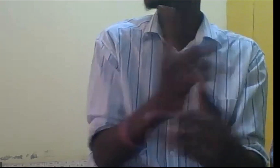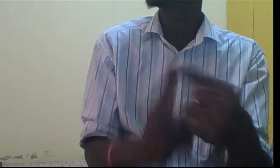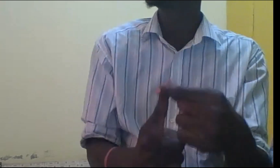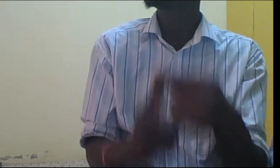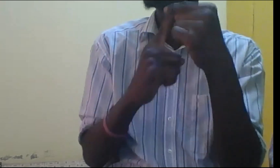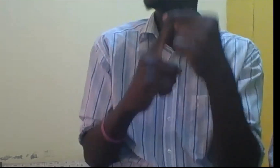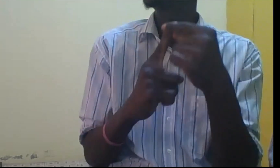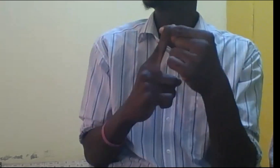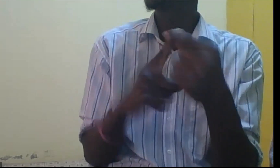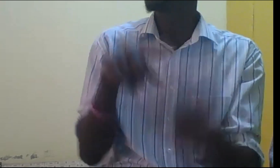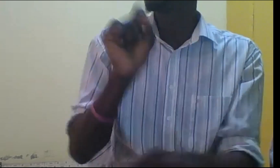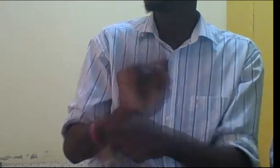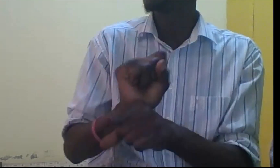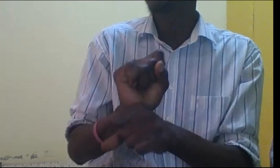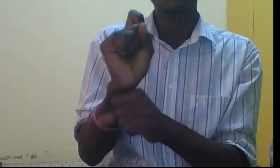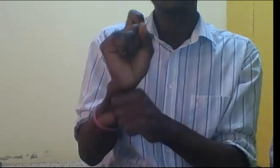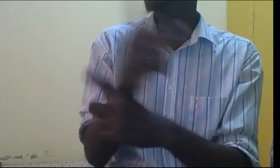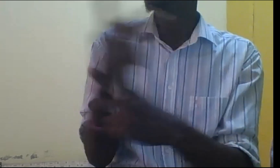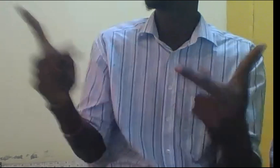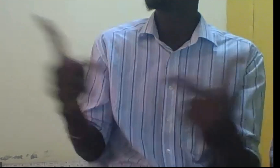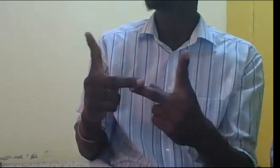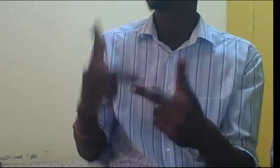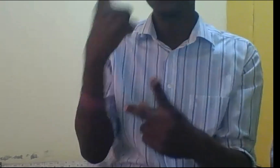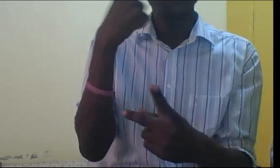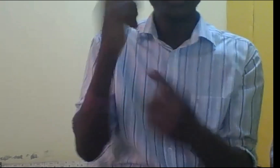That's very, very important that can help for employment or presence with specialists.